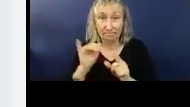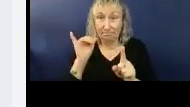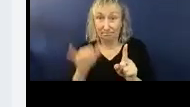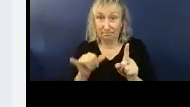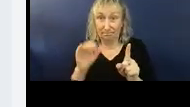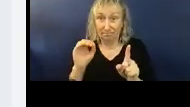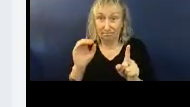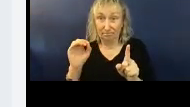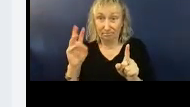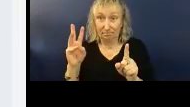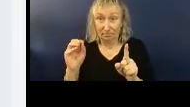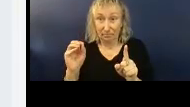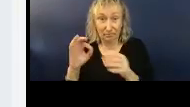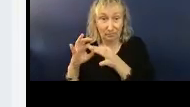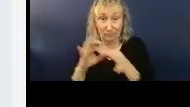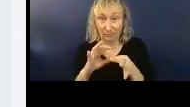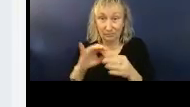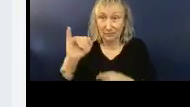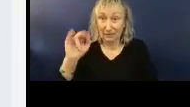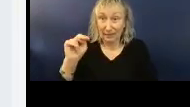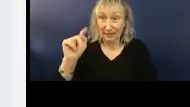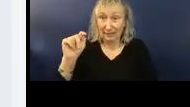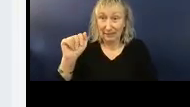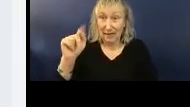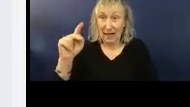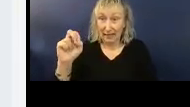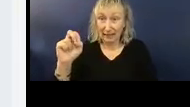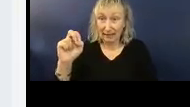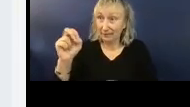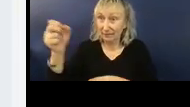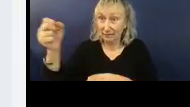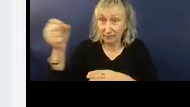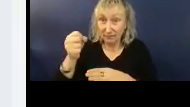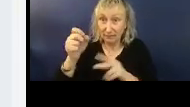Intakes and screening We have removed Section 3.